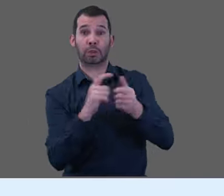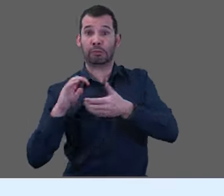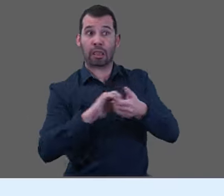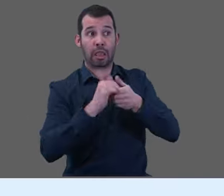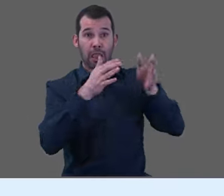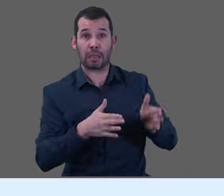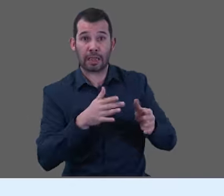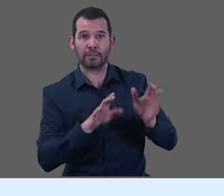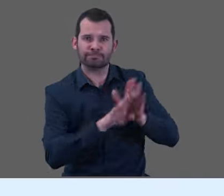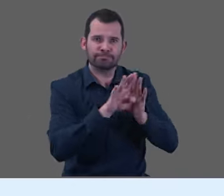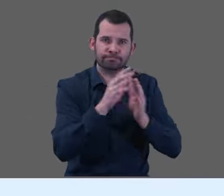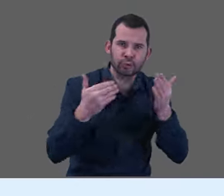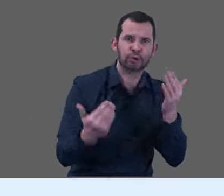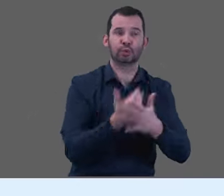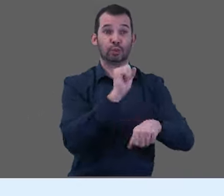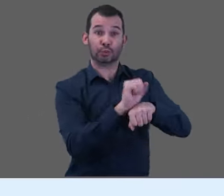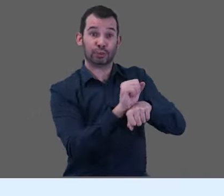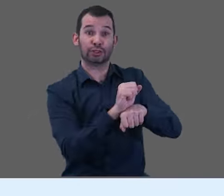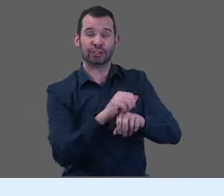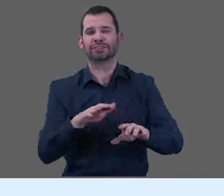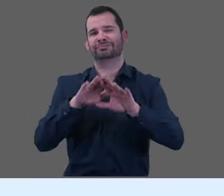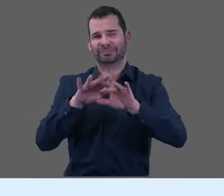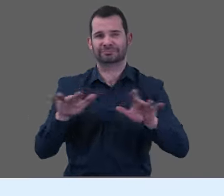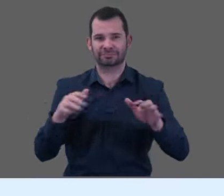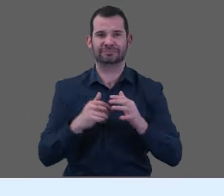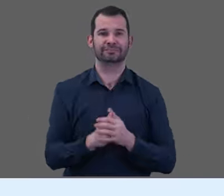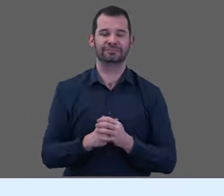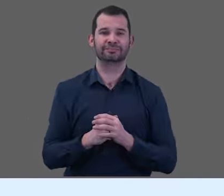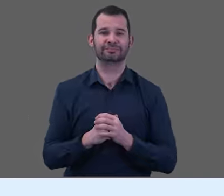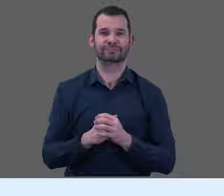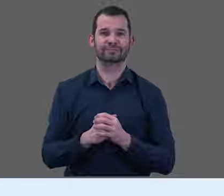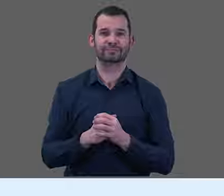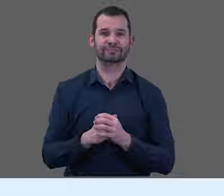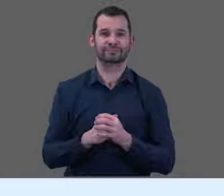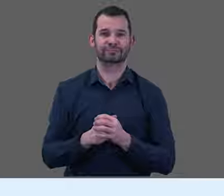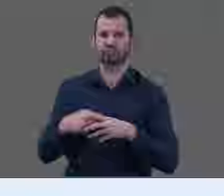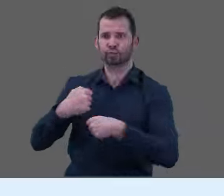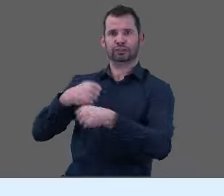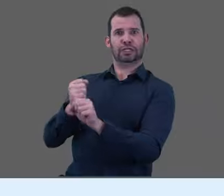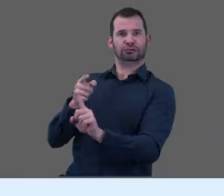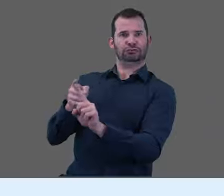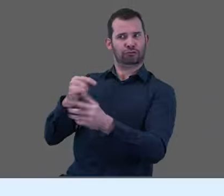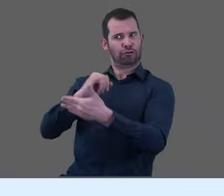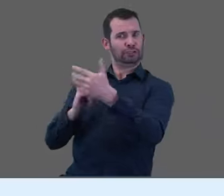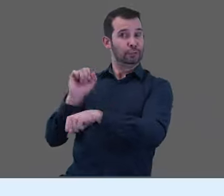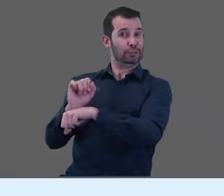working with collaborators on creating new work, etc. Production of artistic work.